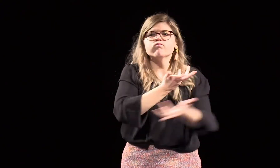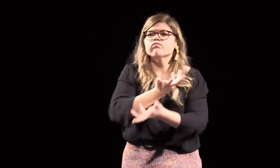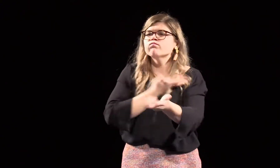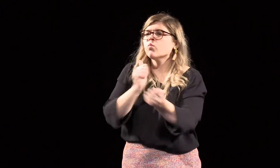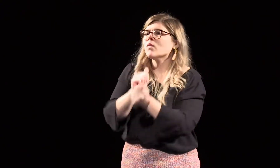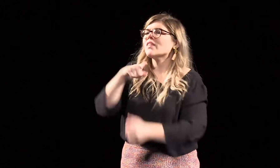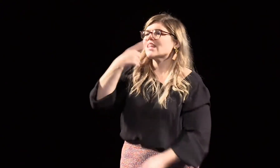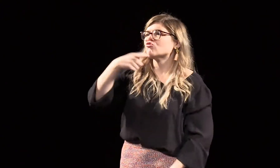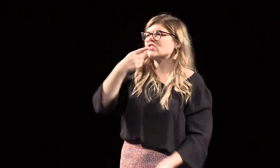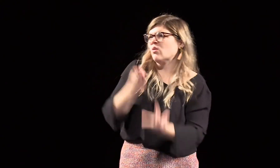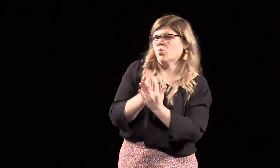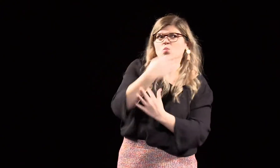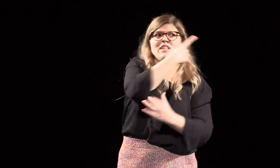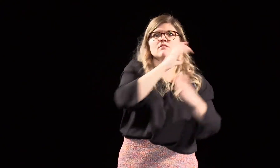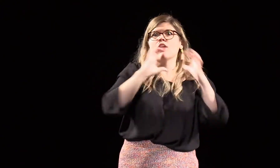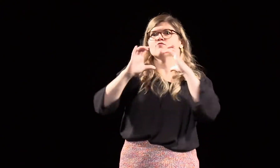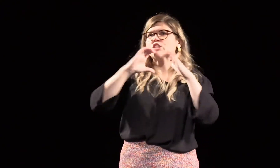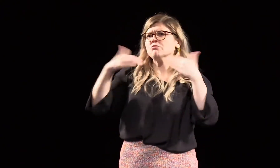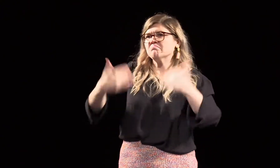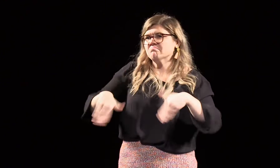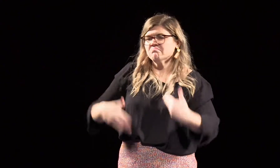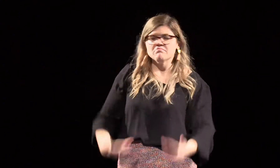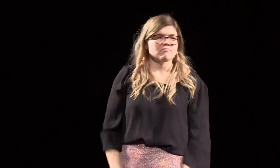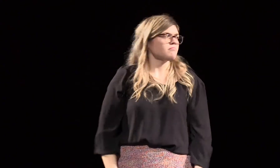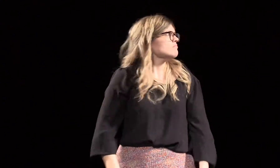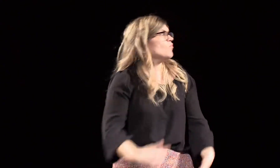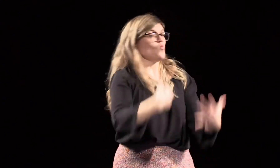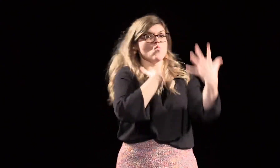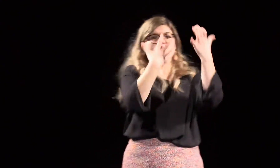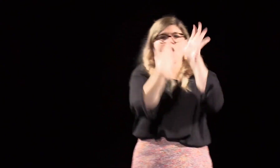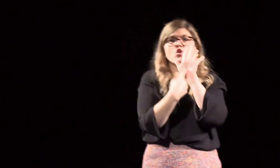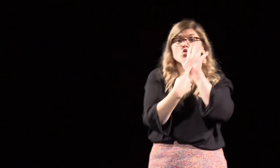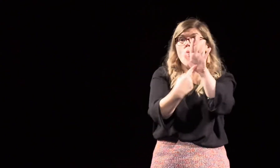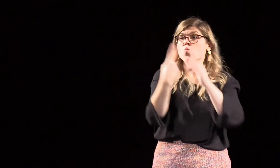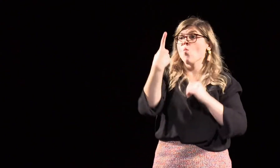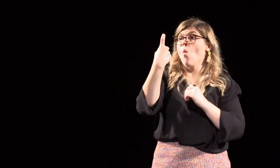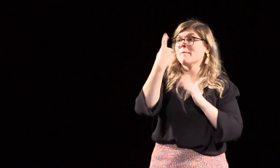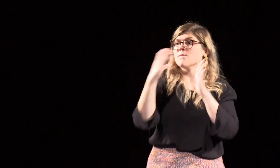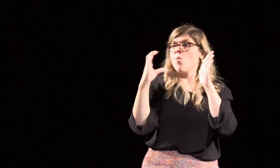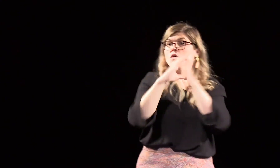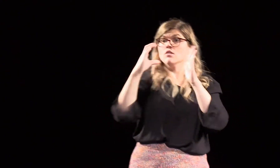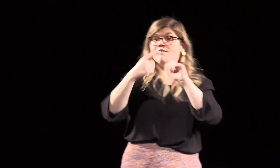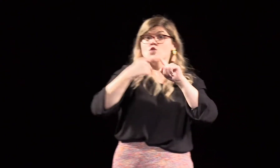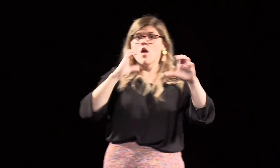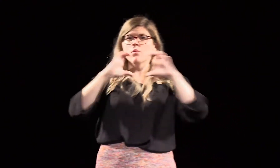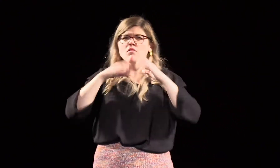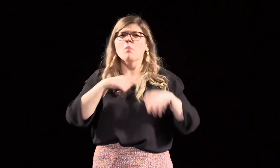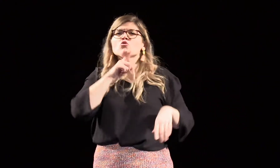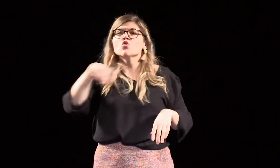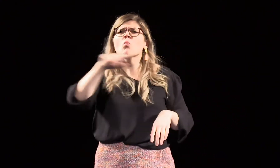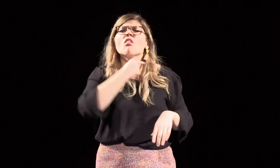at how he communicated with this hearing world. I'm gonna show you one more paragraph